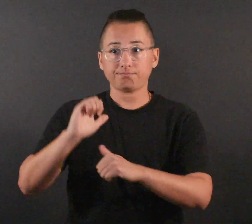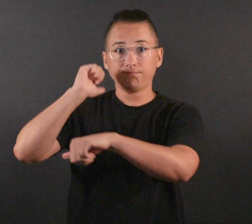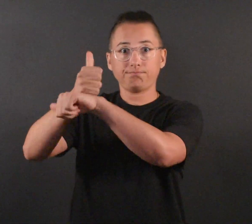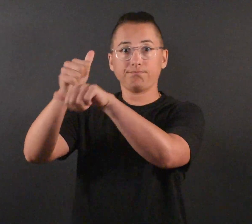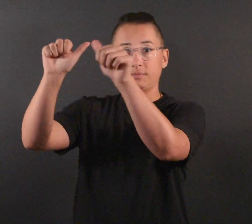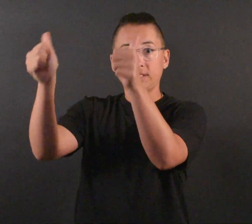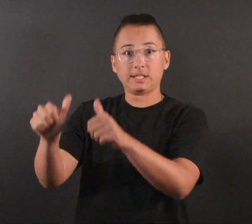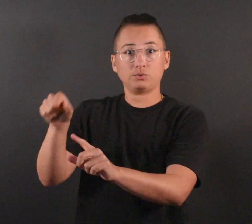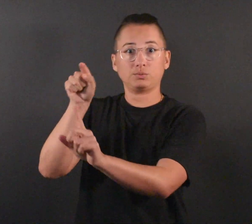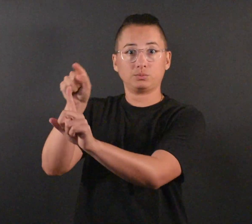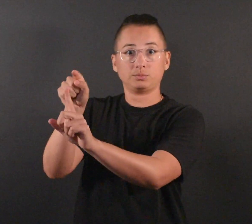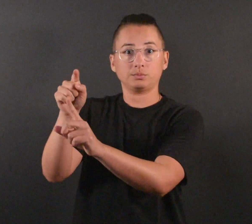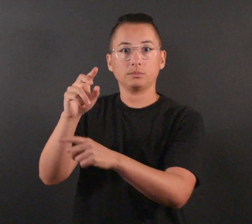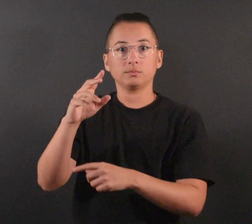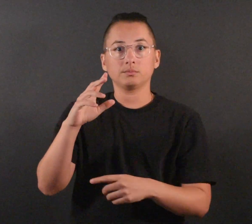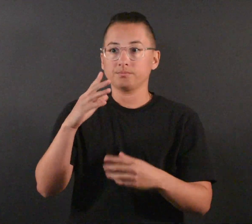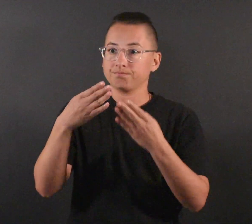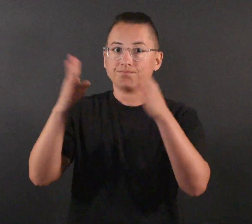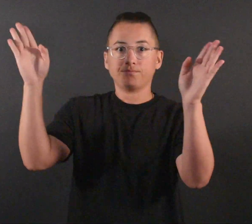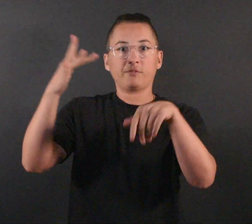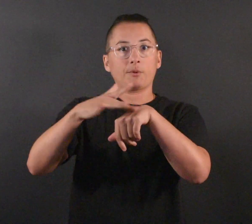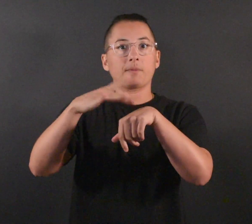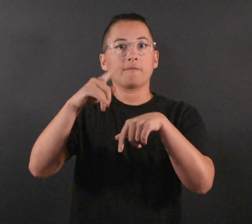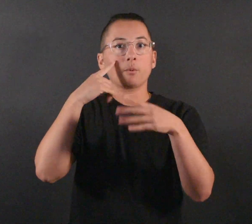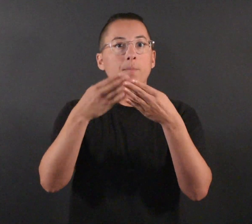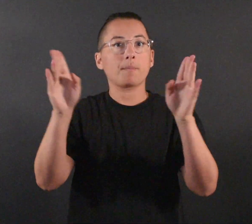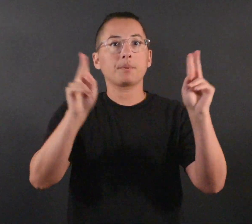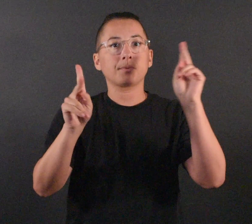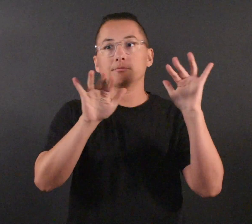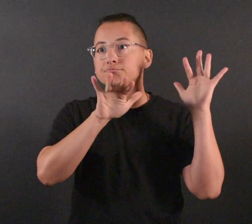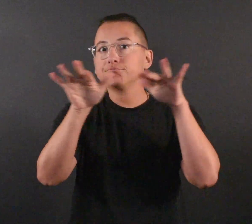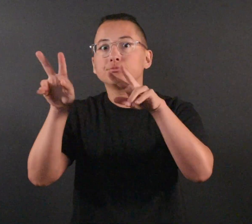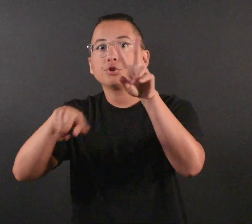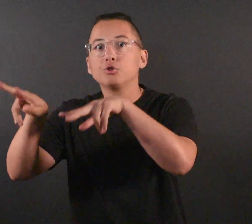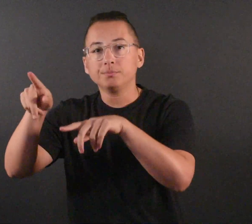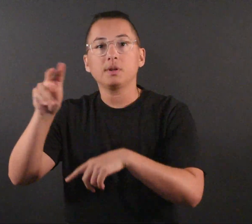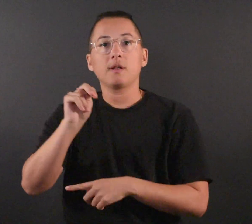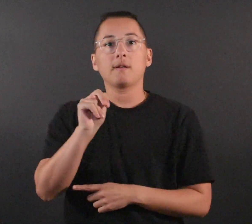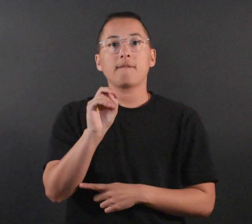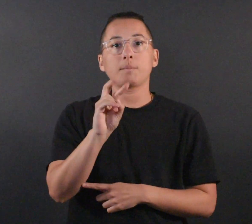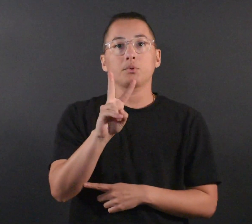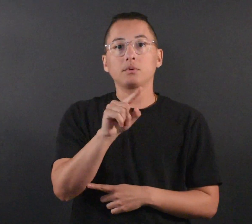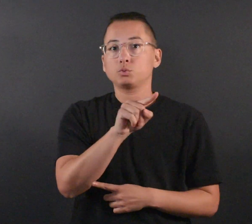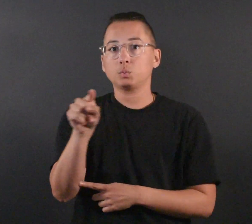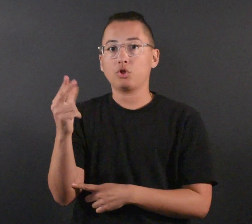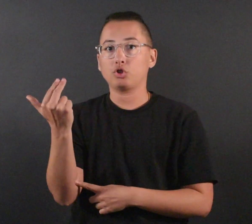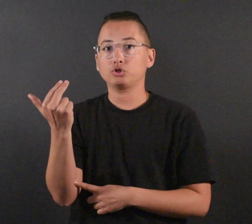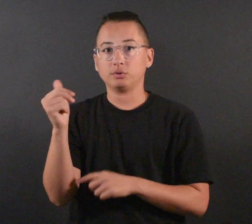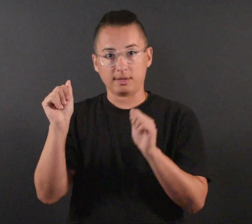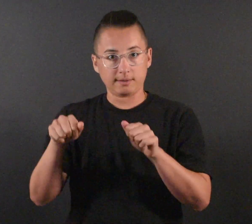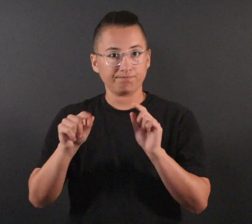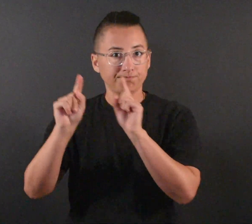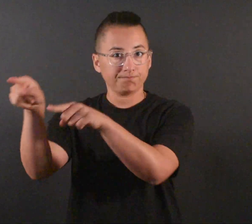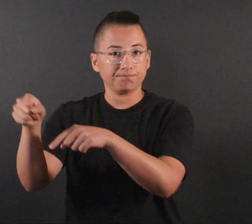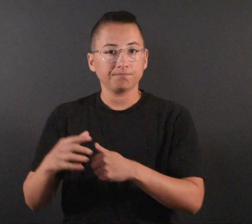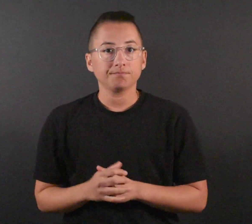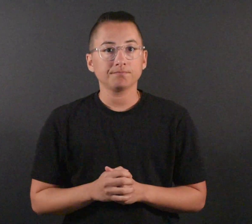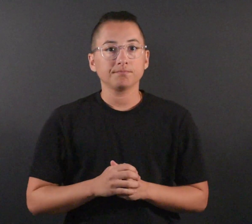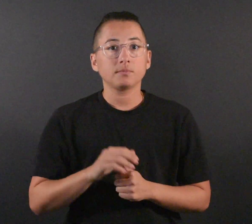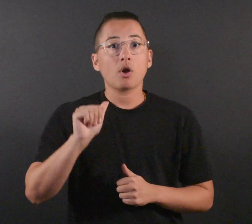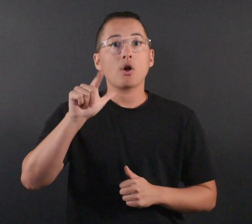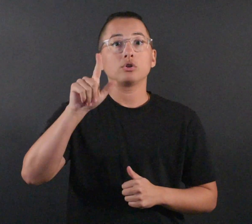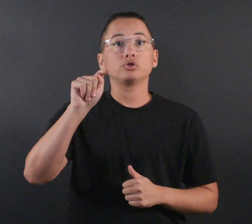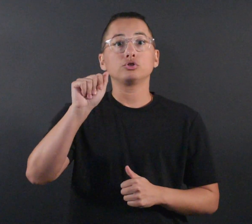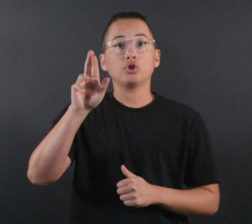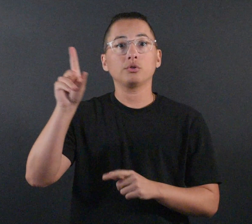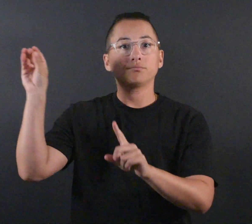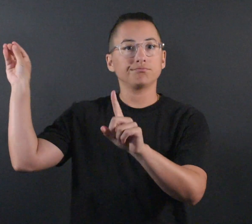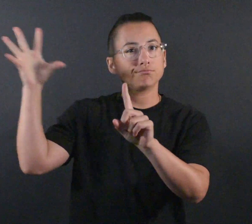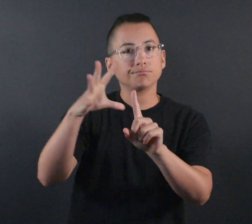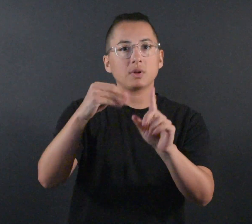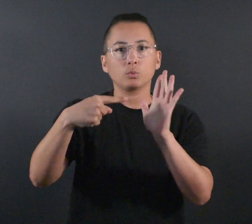The altar will be on display to the public fromNovember 1 to 13. The altar will serve to